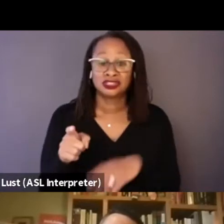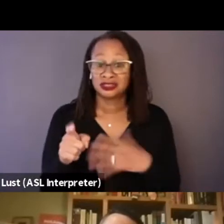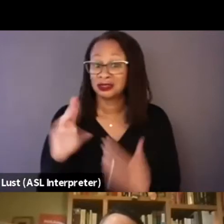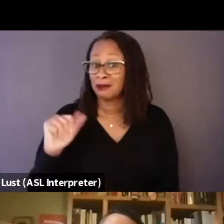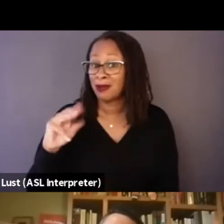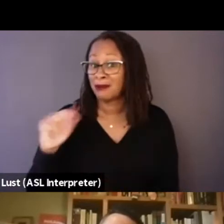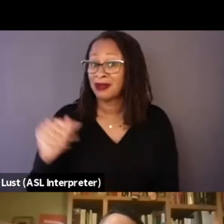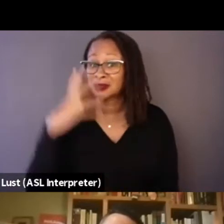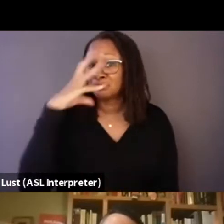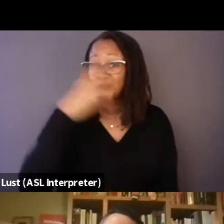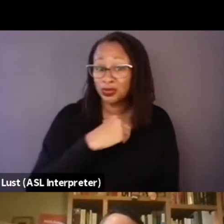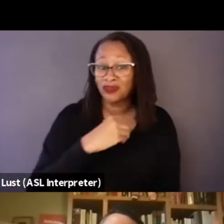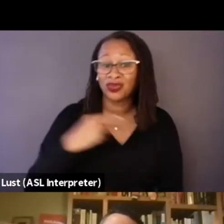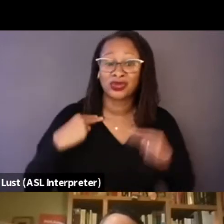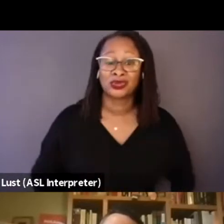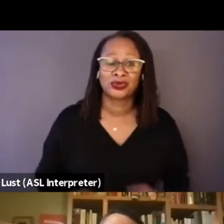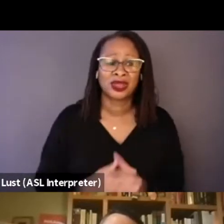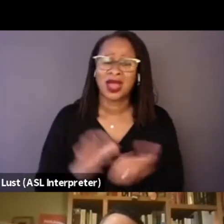How long were you there?